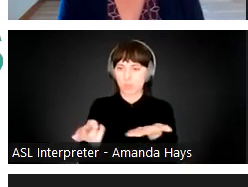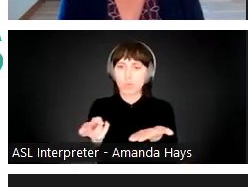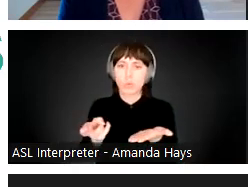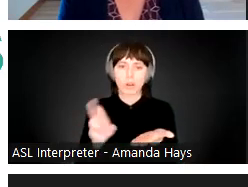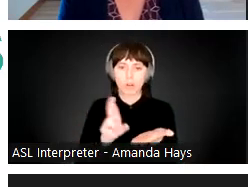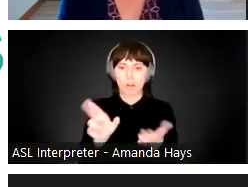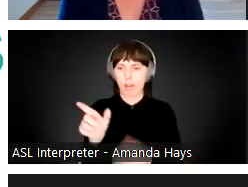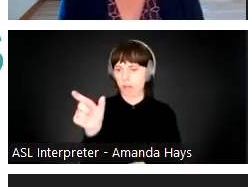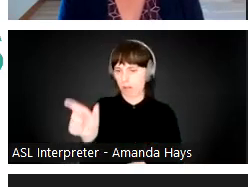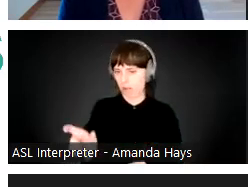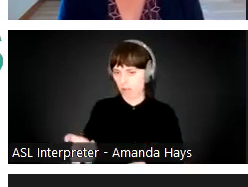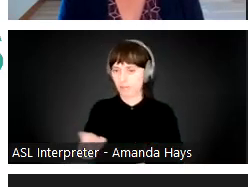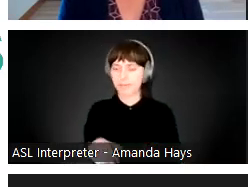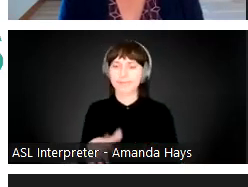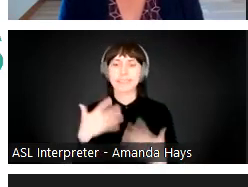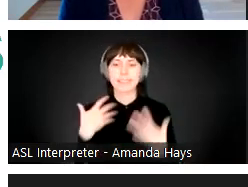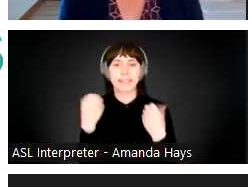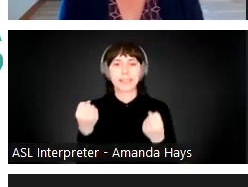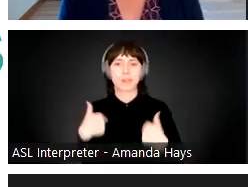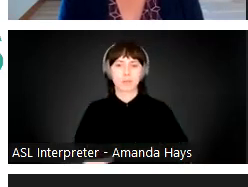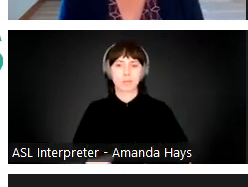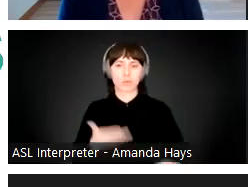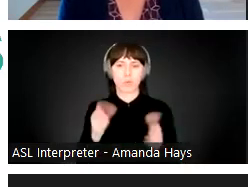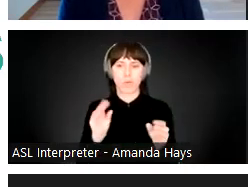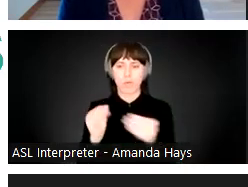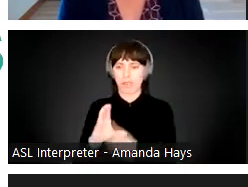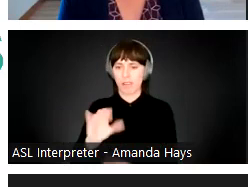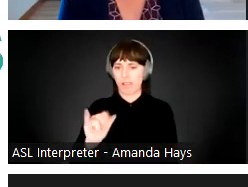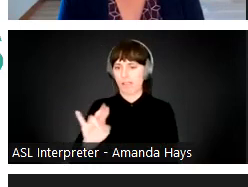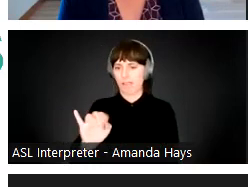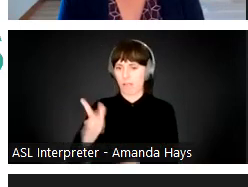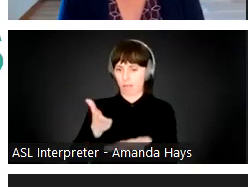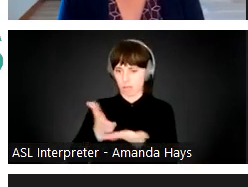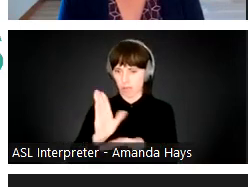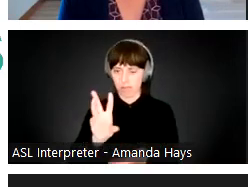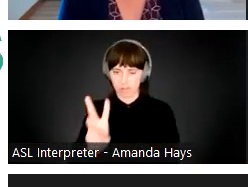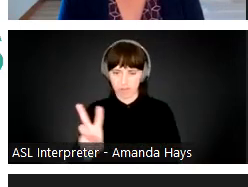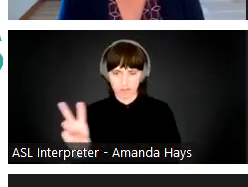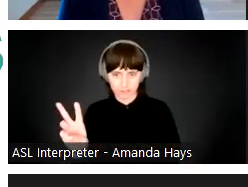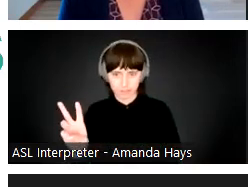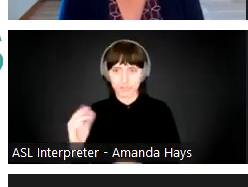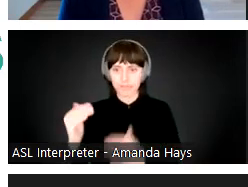the Health and Human Services Office of Civil Rights web link, there's also